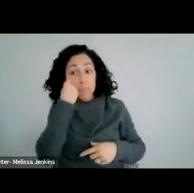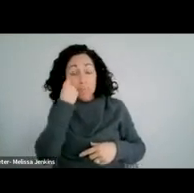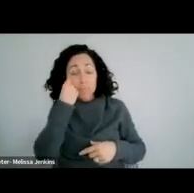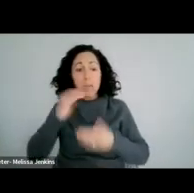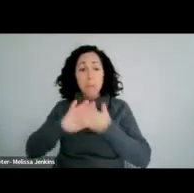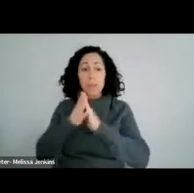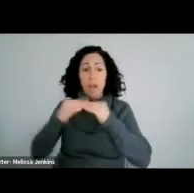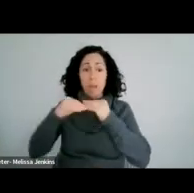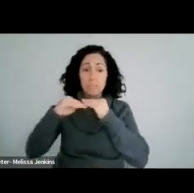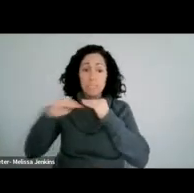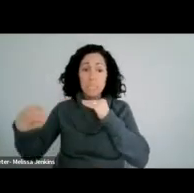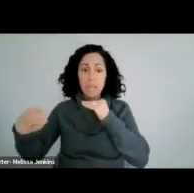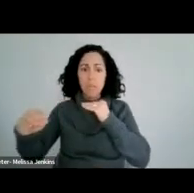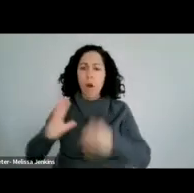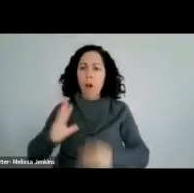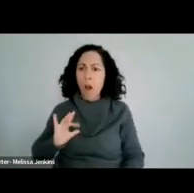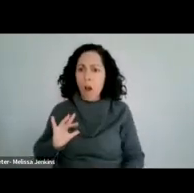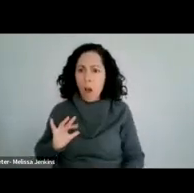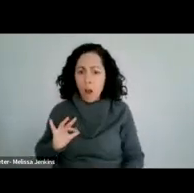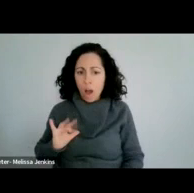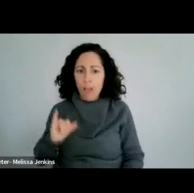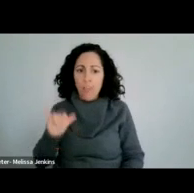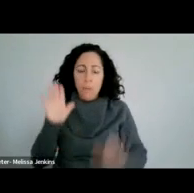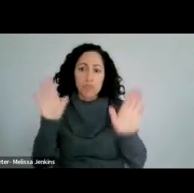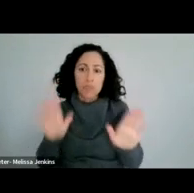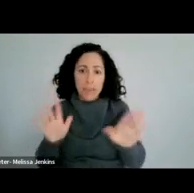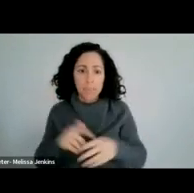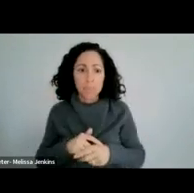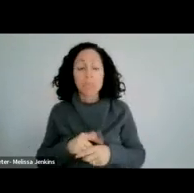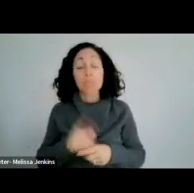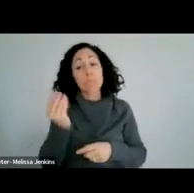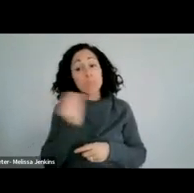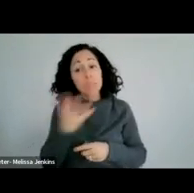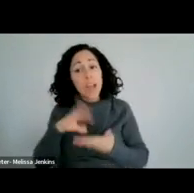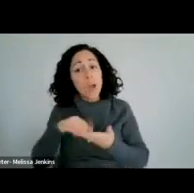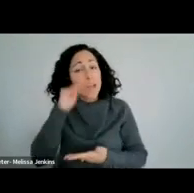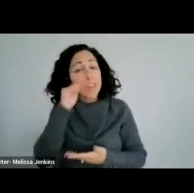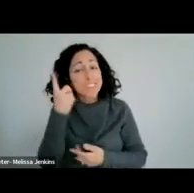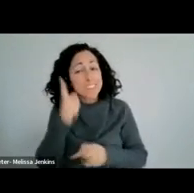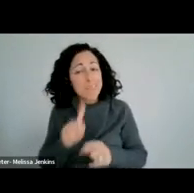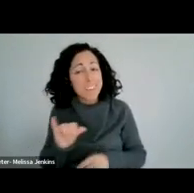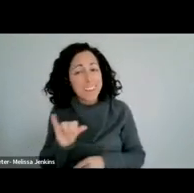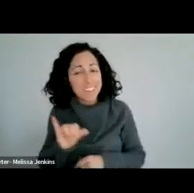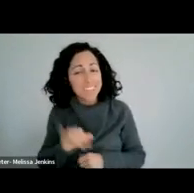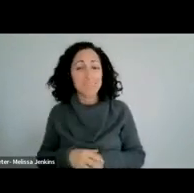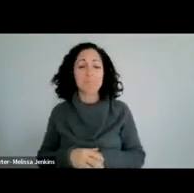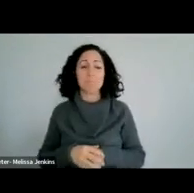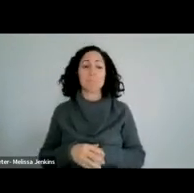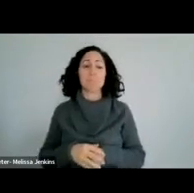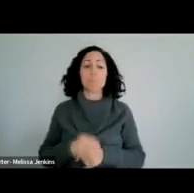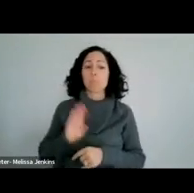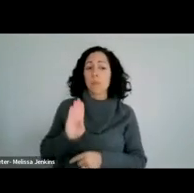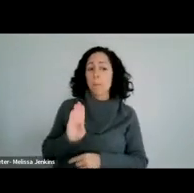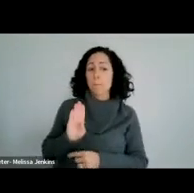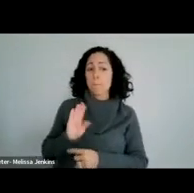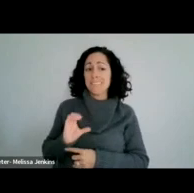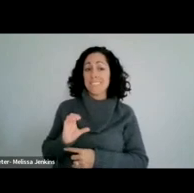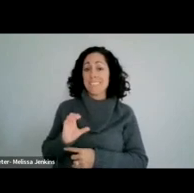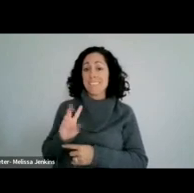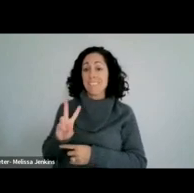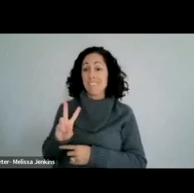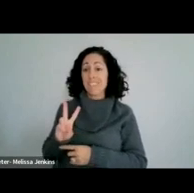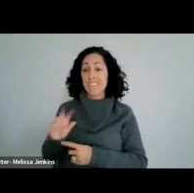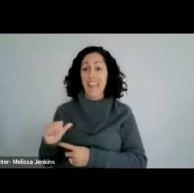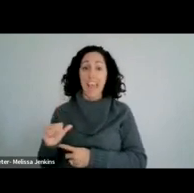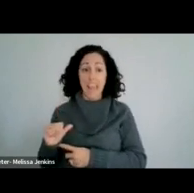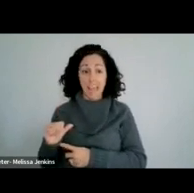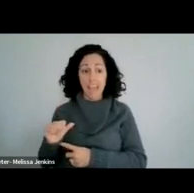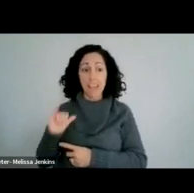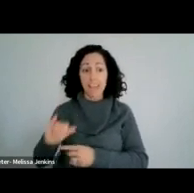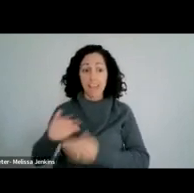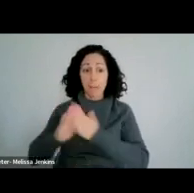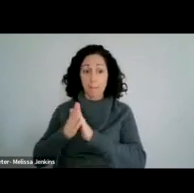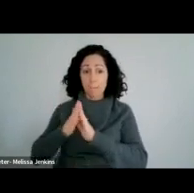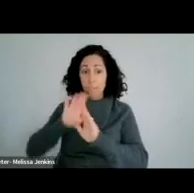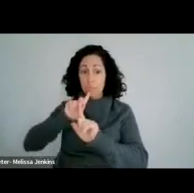That the change in BCVA response is driven by the advanced disease population.